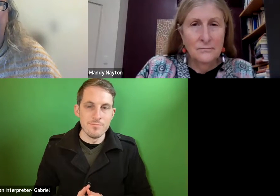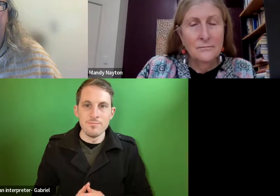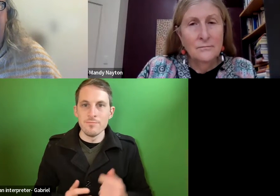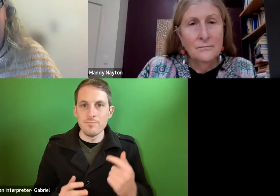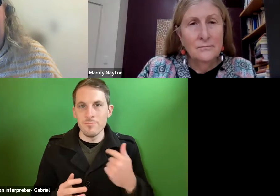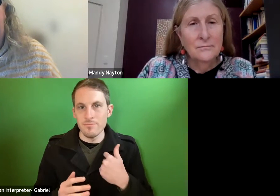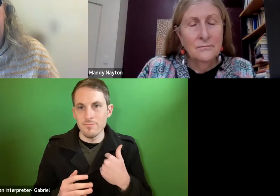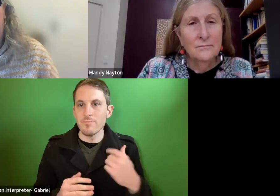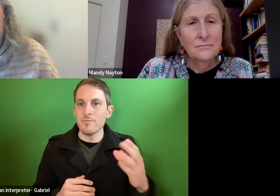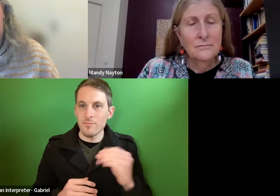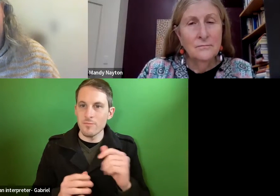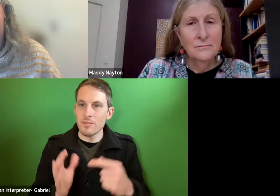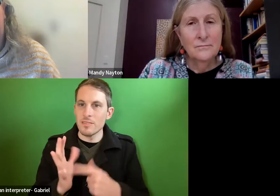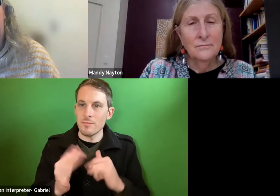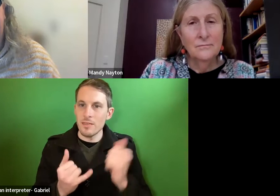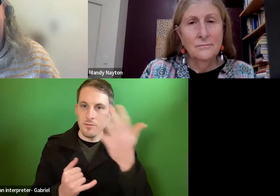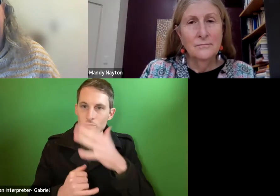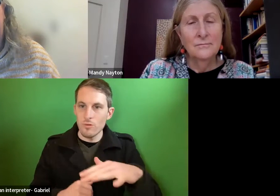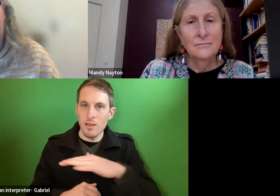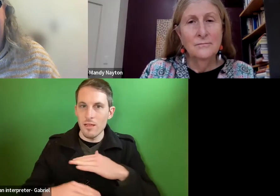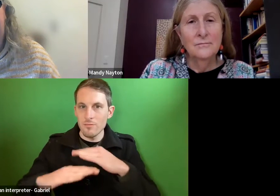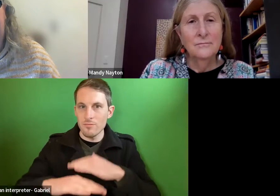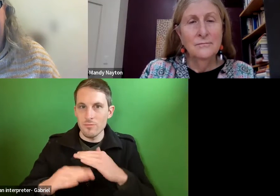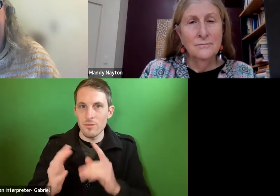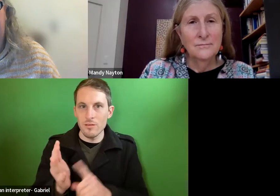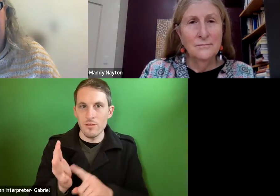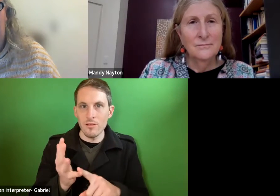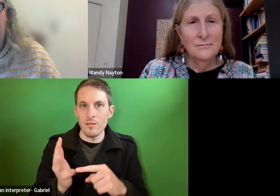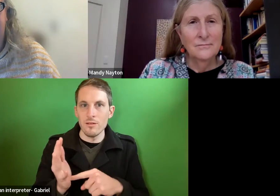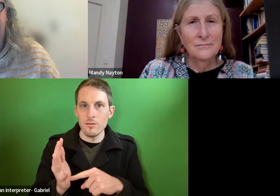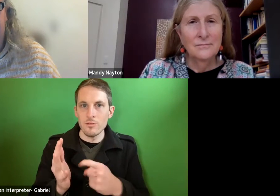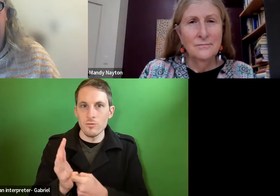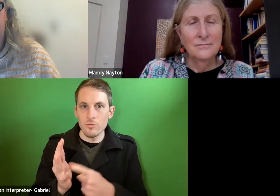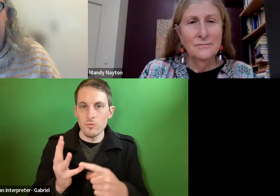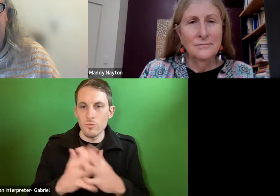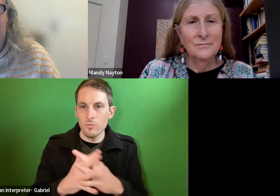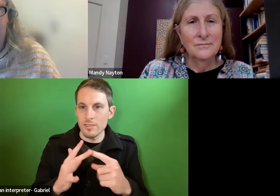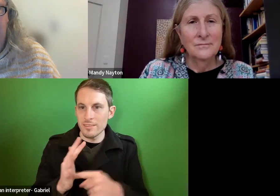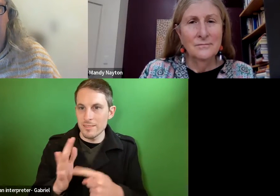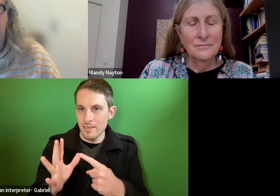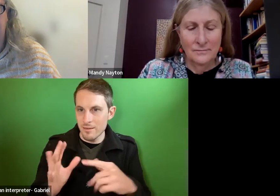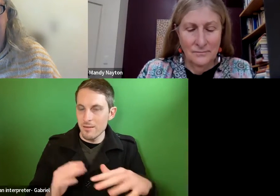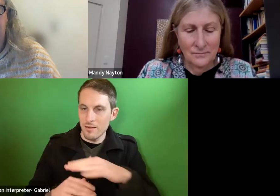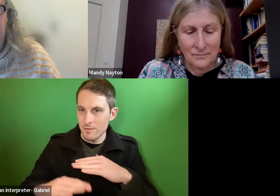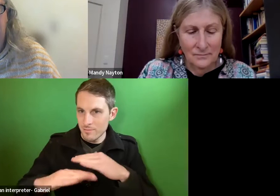Tasmanian aboriginal land, and in the spirit of reconciliation ADCET respectfully acknowledges